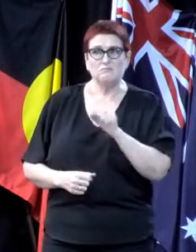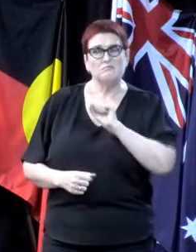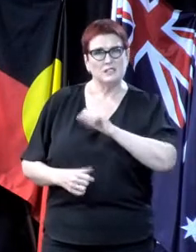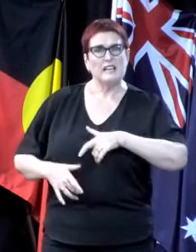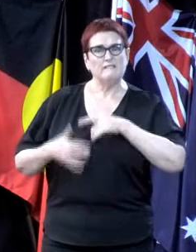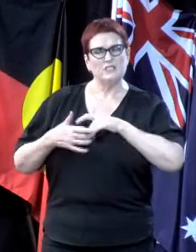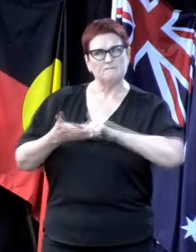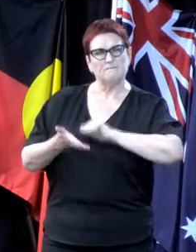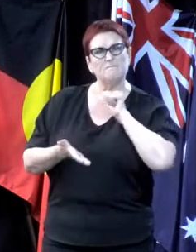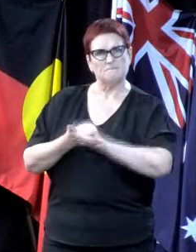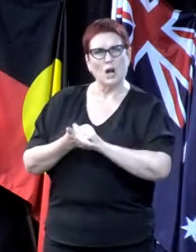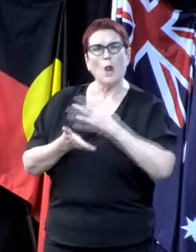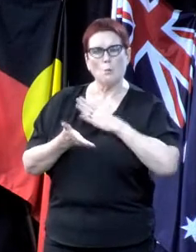for inclusive practices.